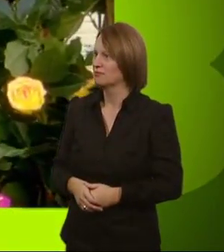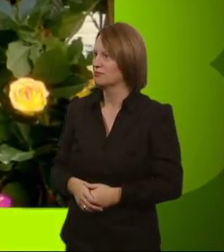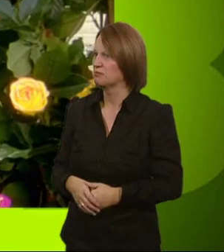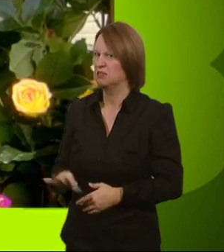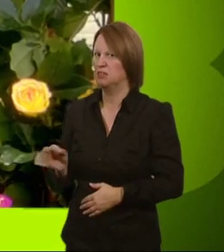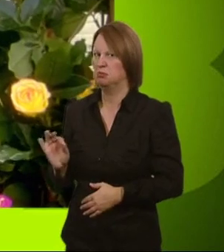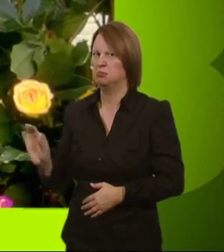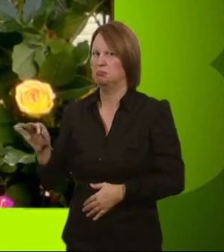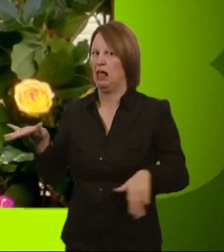how